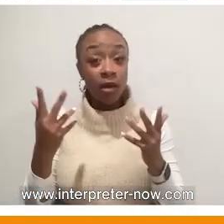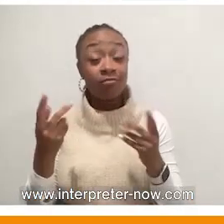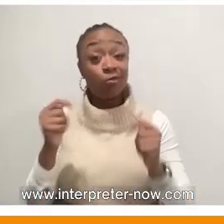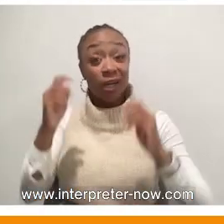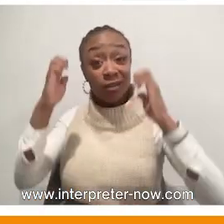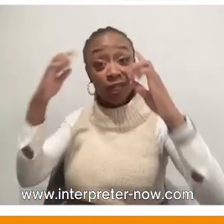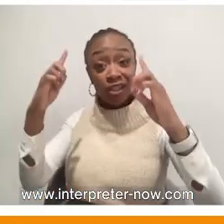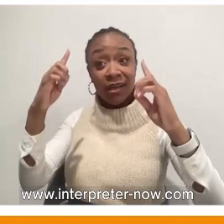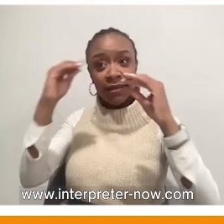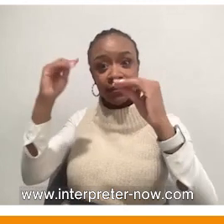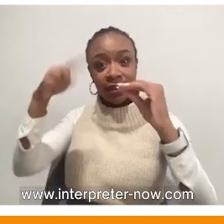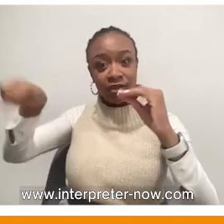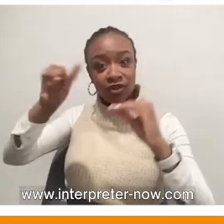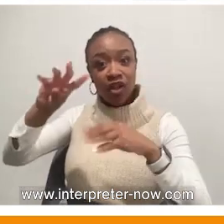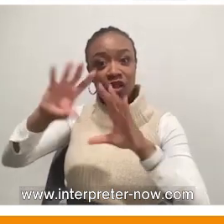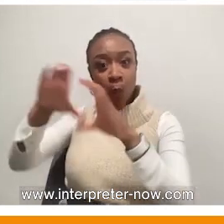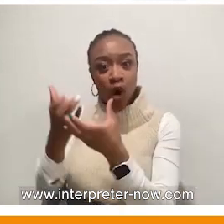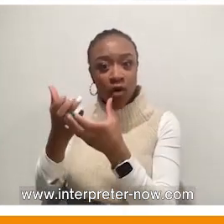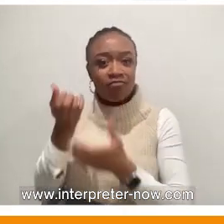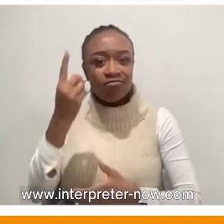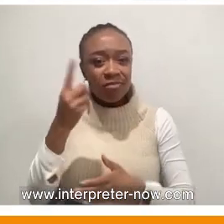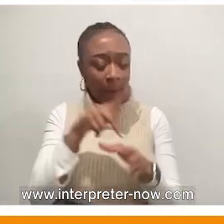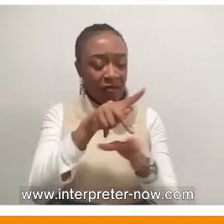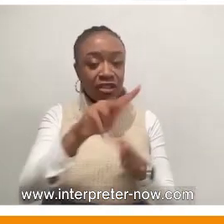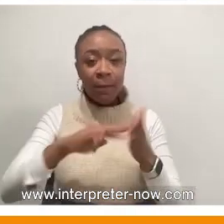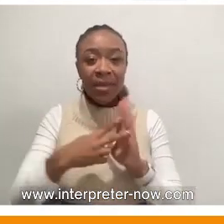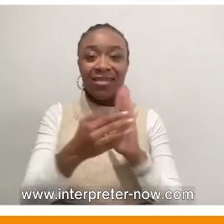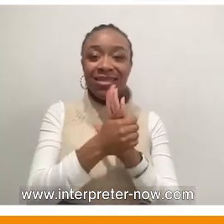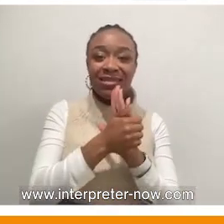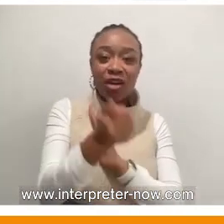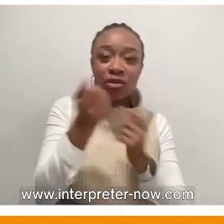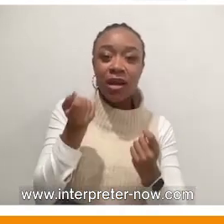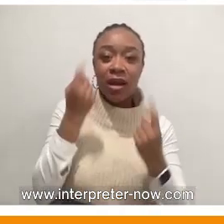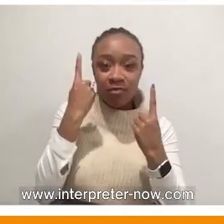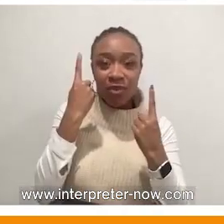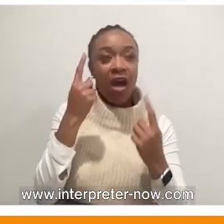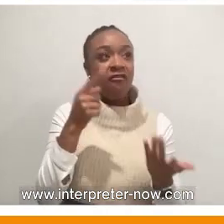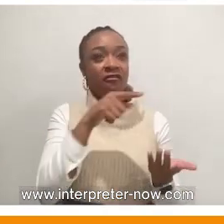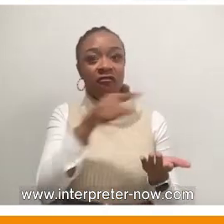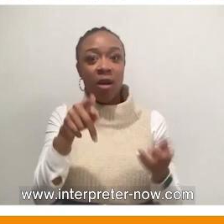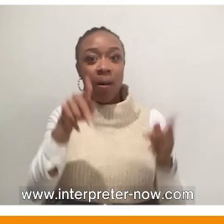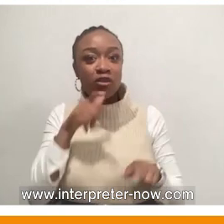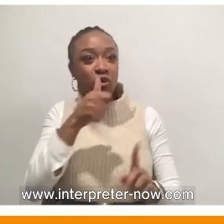on, is that it just means the skill or competence expected of a professional.